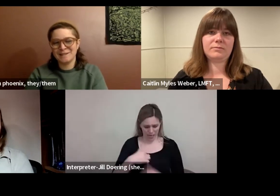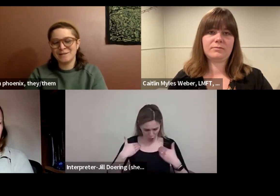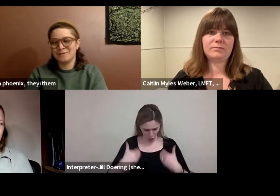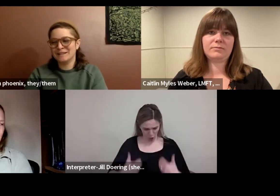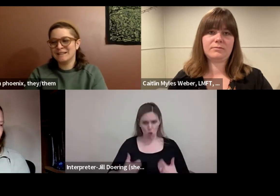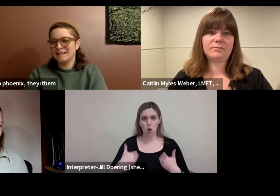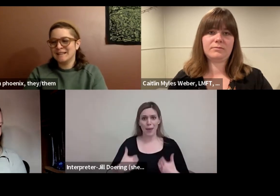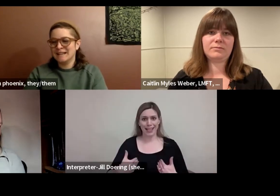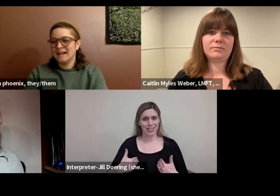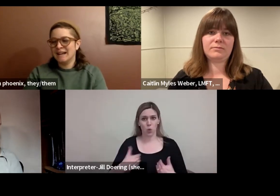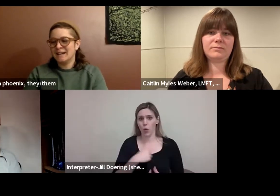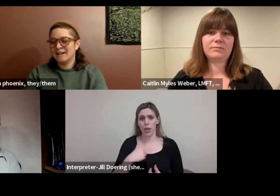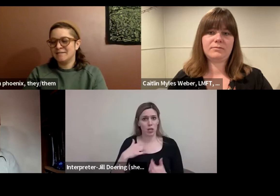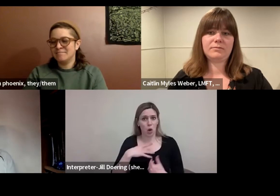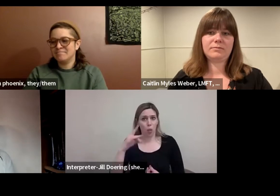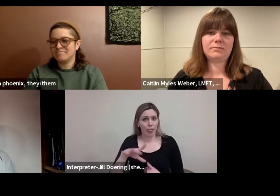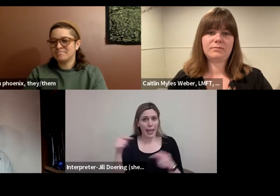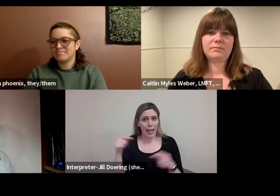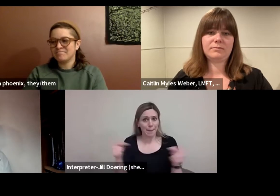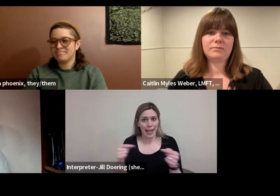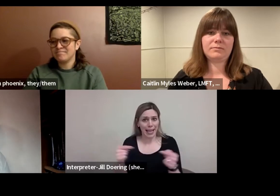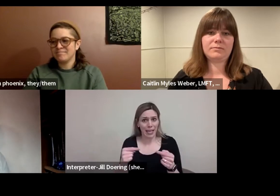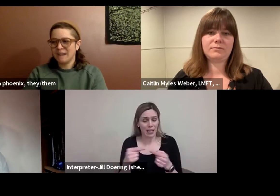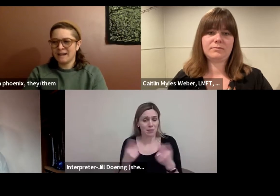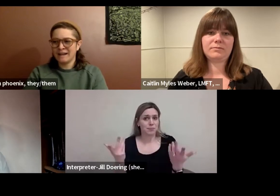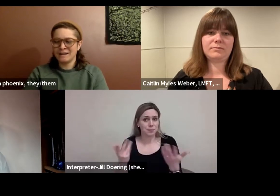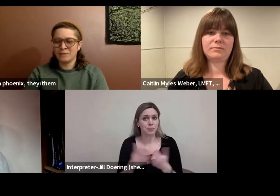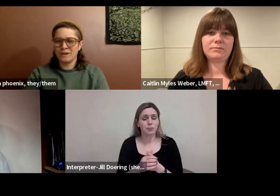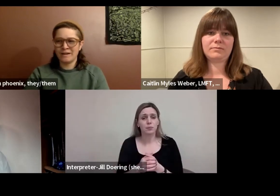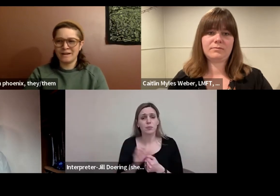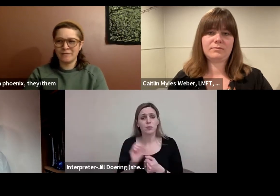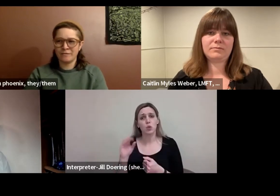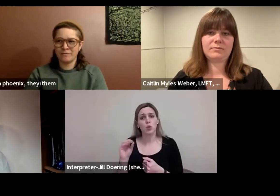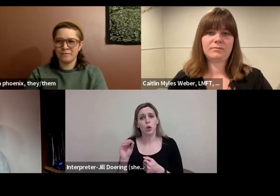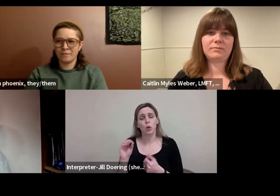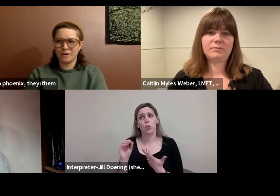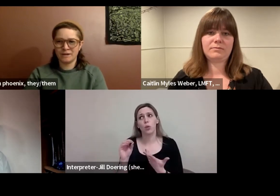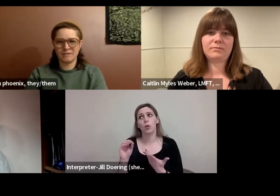So yeah, I think we all have parts of ourselves